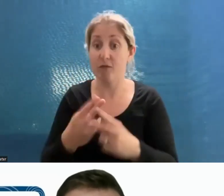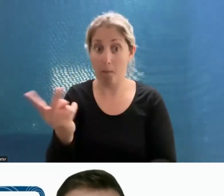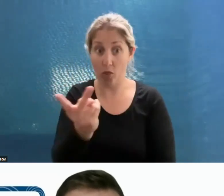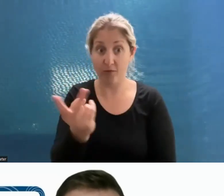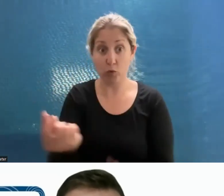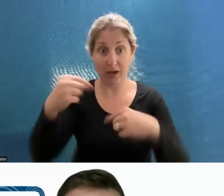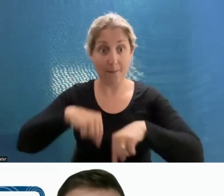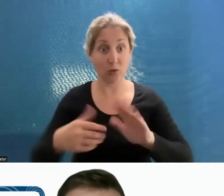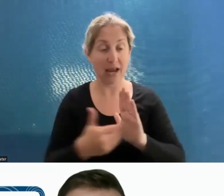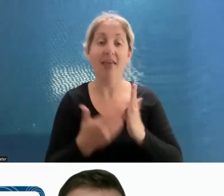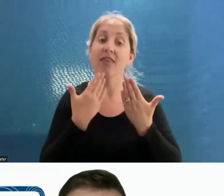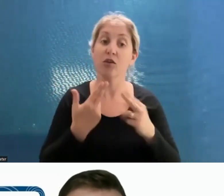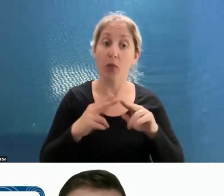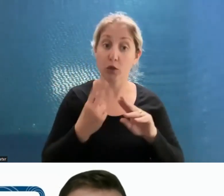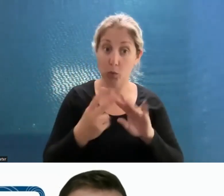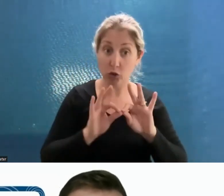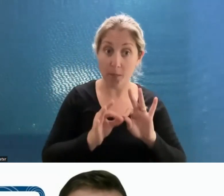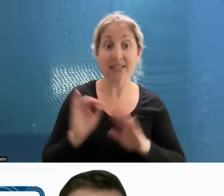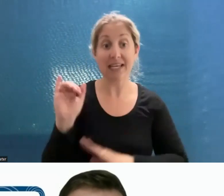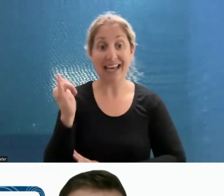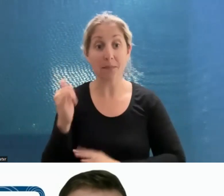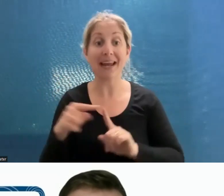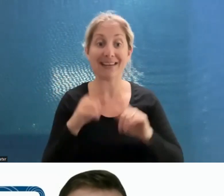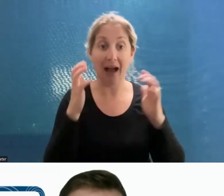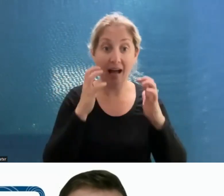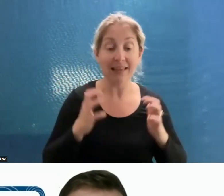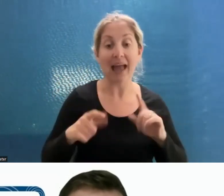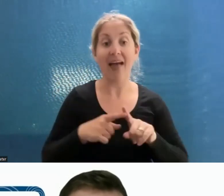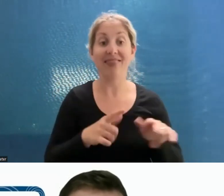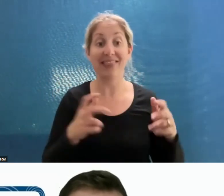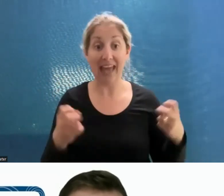Thank you also to our interpreters, Yasmin and Carly, and our captioner, Denise.